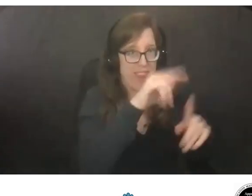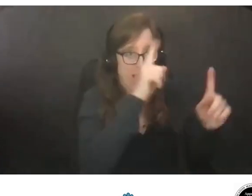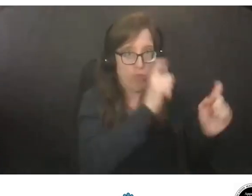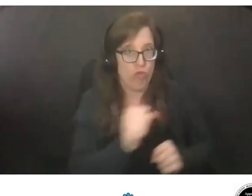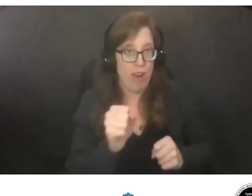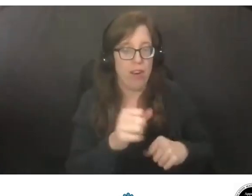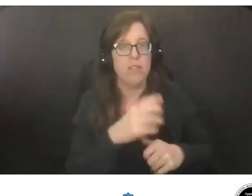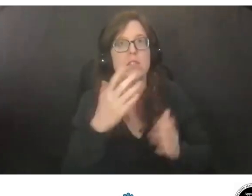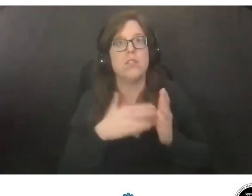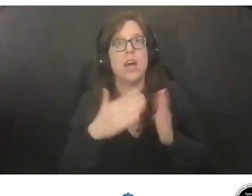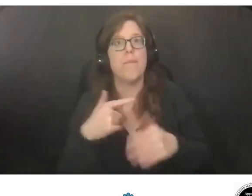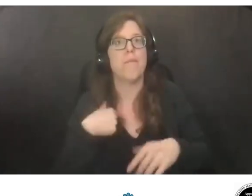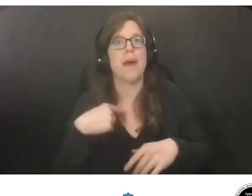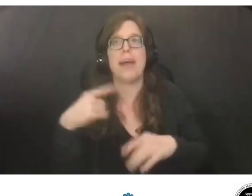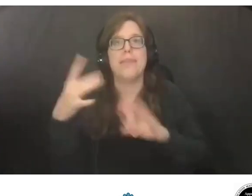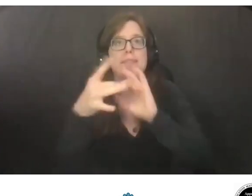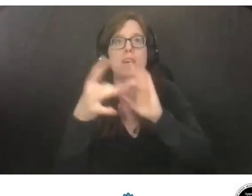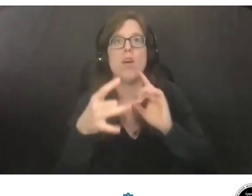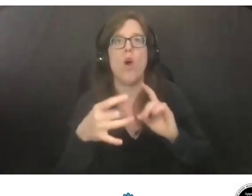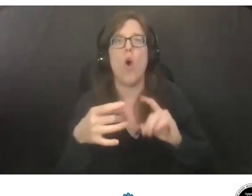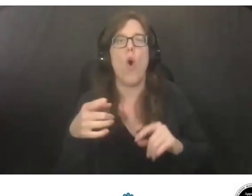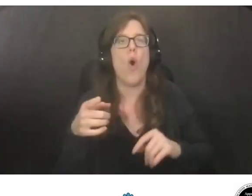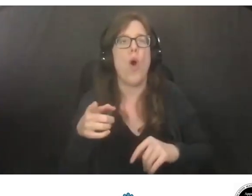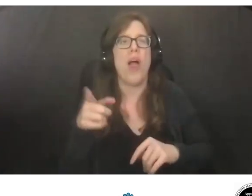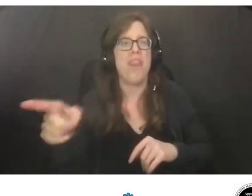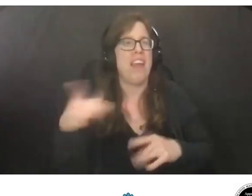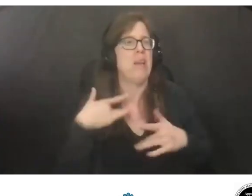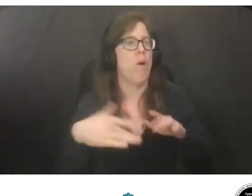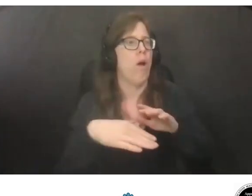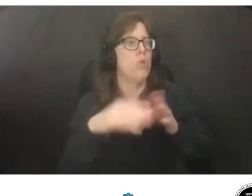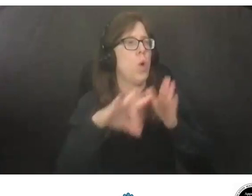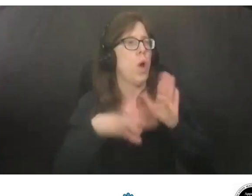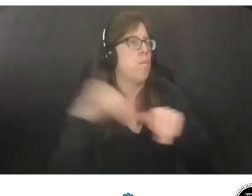You know, sometimes that you're, "Oh, they just pull away. They don't like it." It's not that